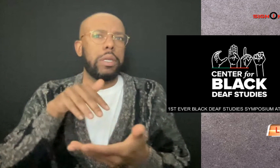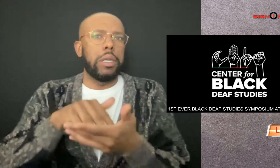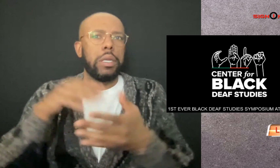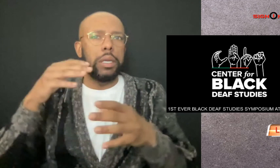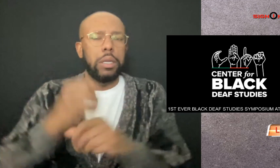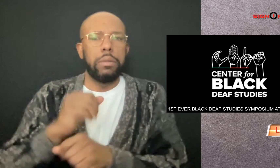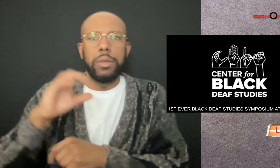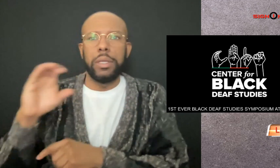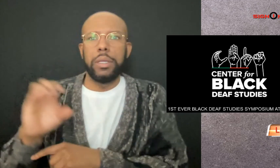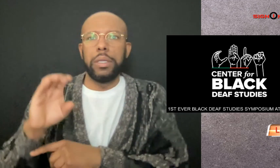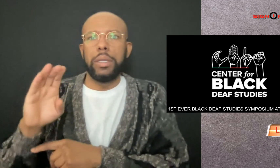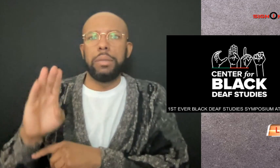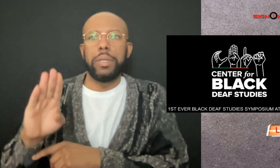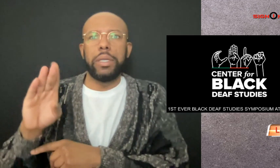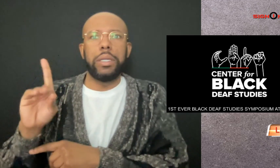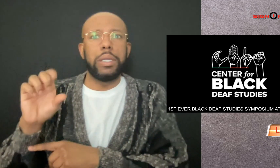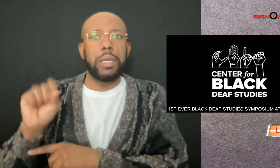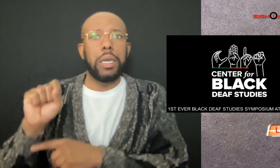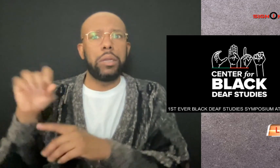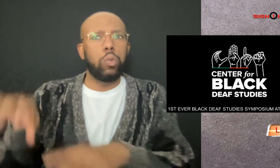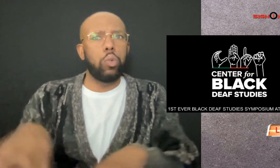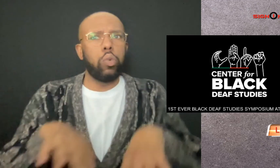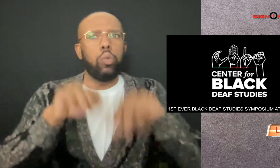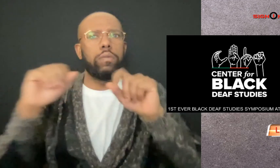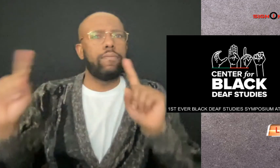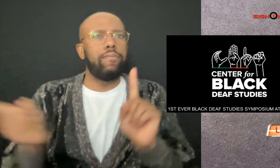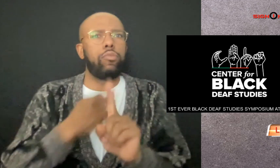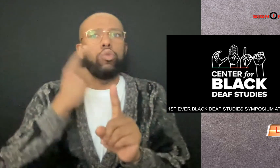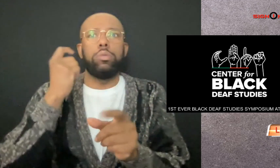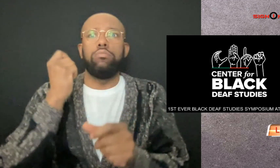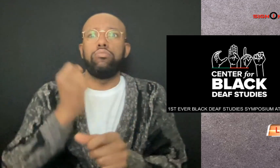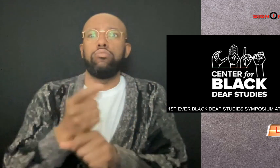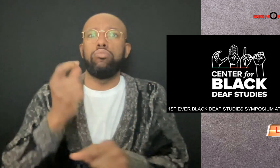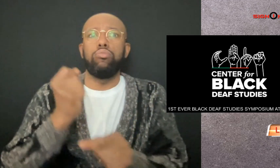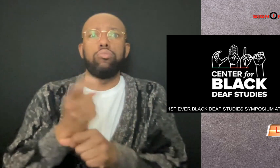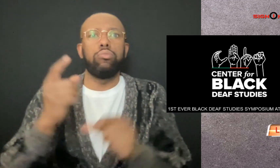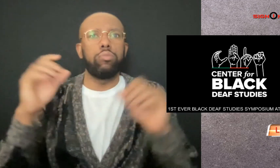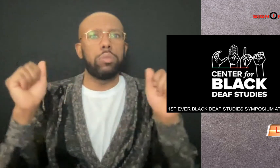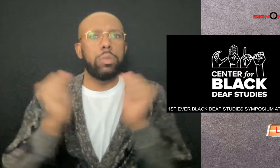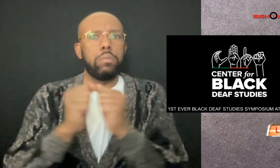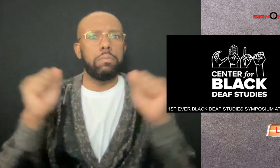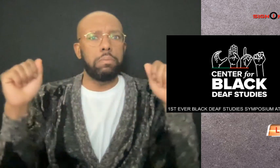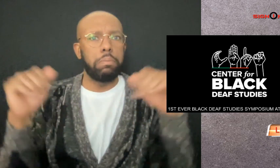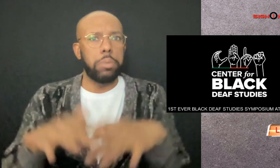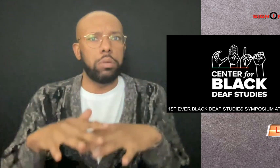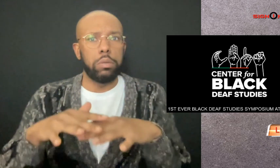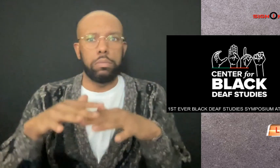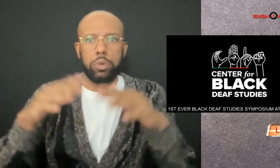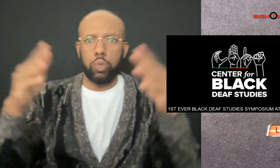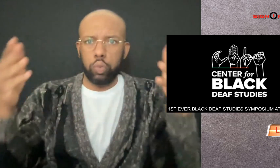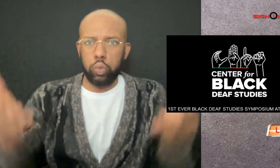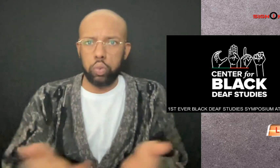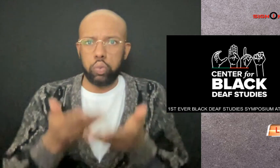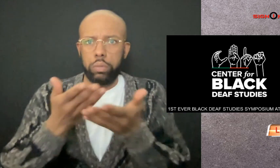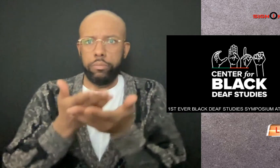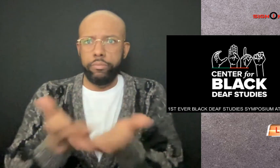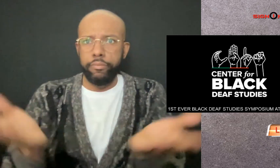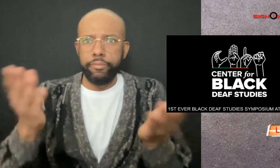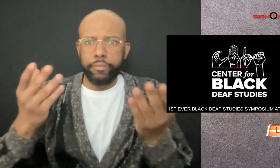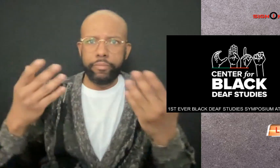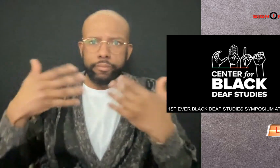the center for black deaf studies CBDC is hosting the first ever annual symposium